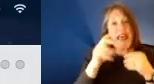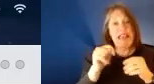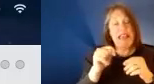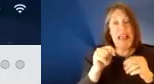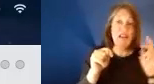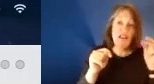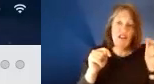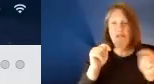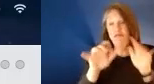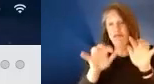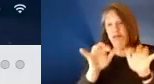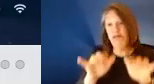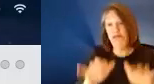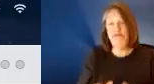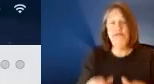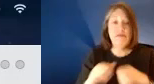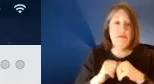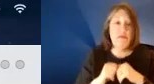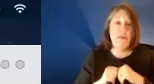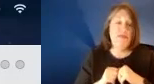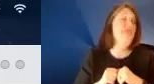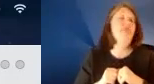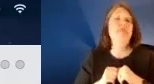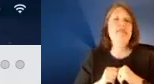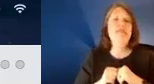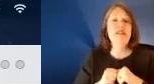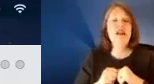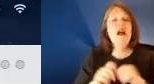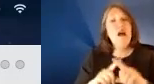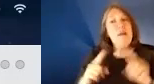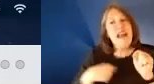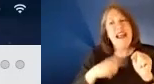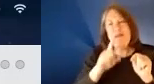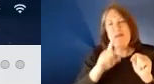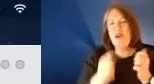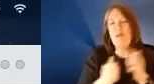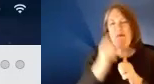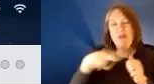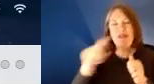here, like this. But I'm sure that most of you are going to be copying and pasting